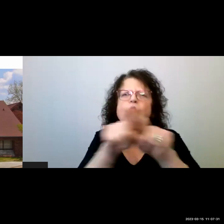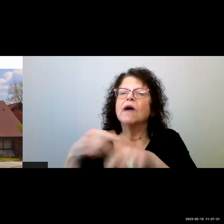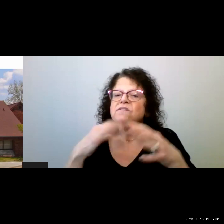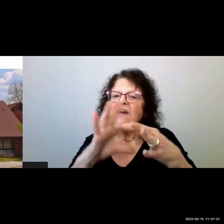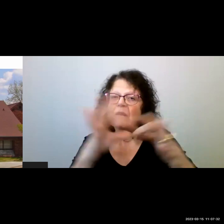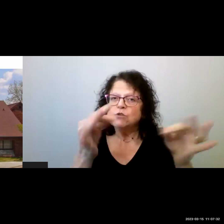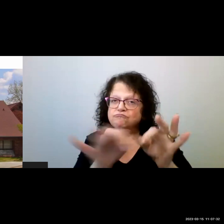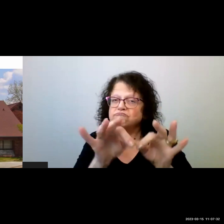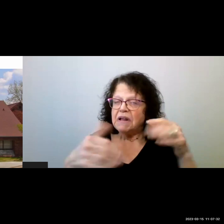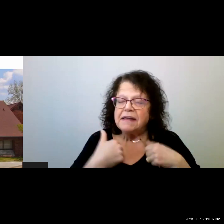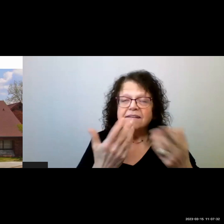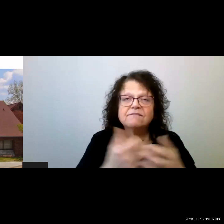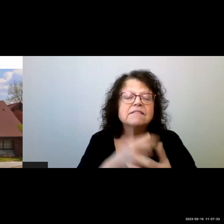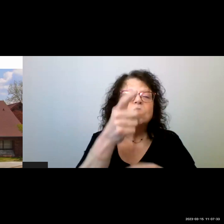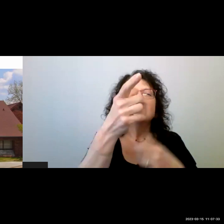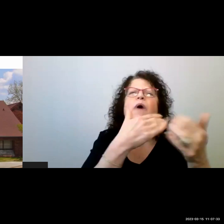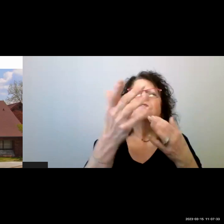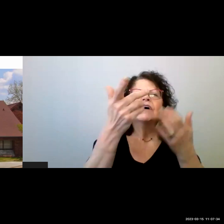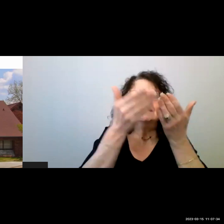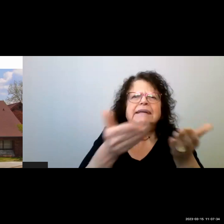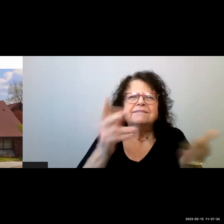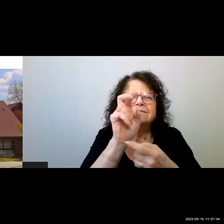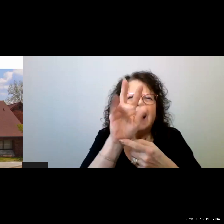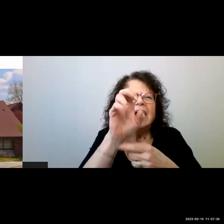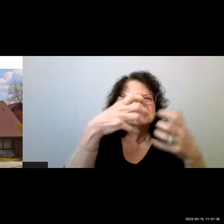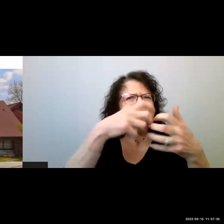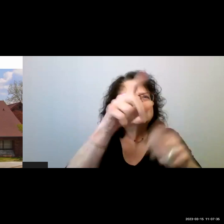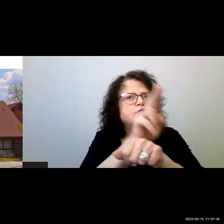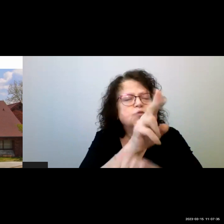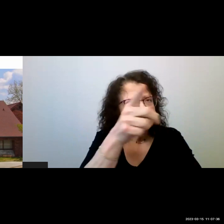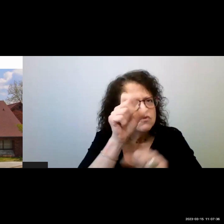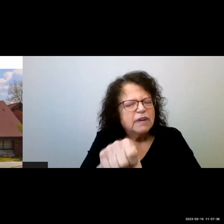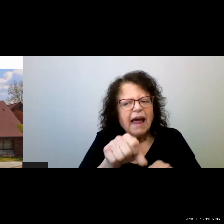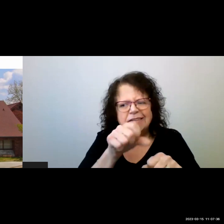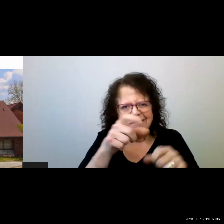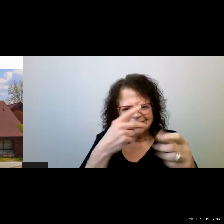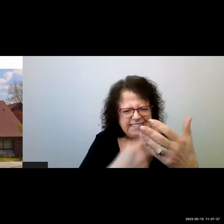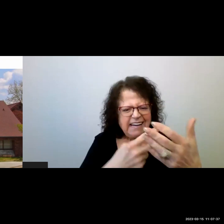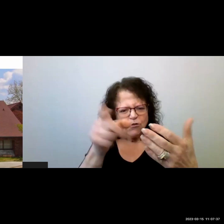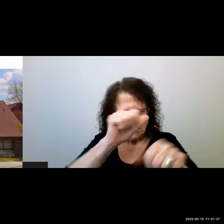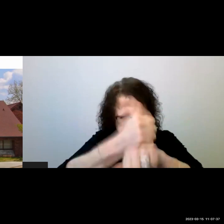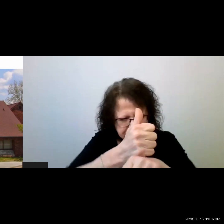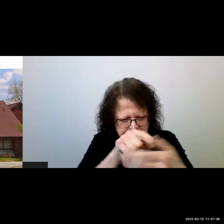device you are using, you can find the captioning on your device app.